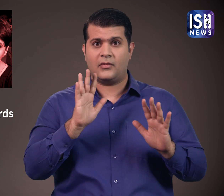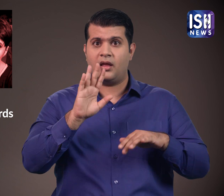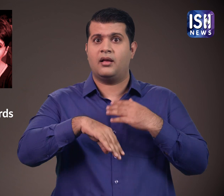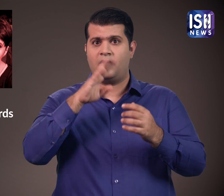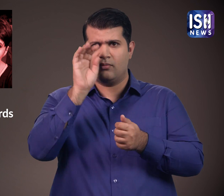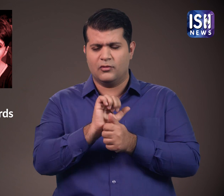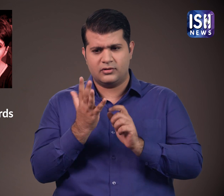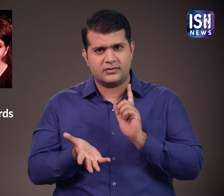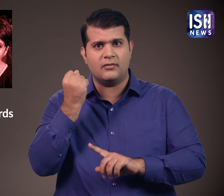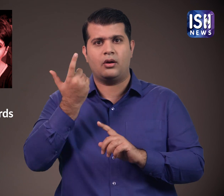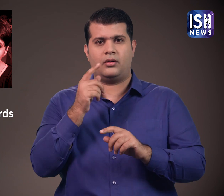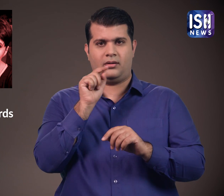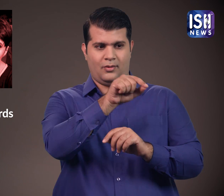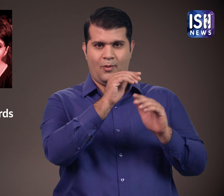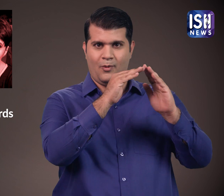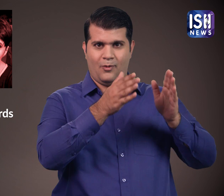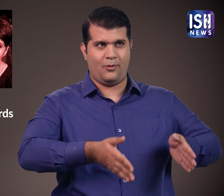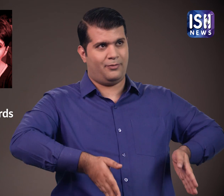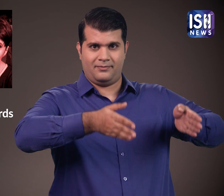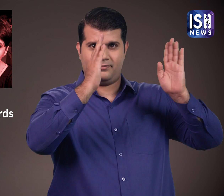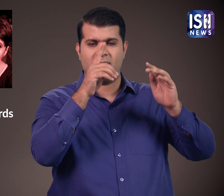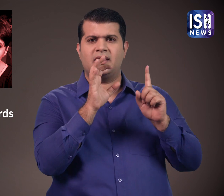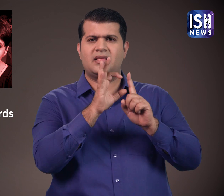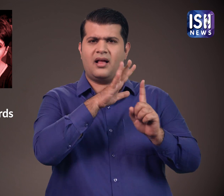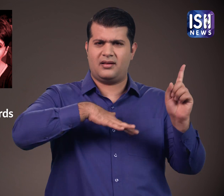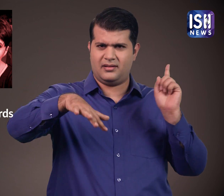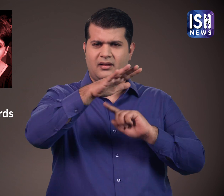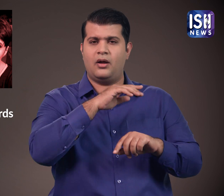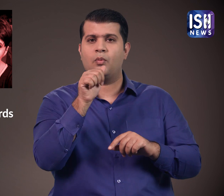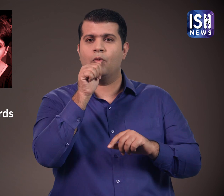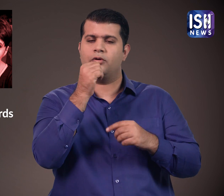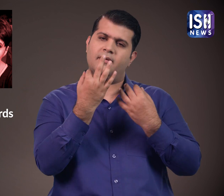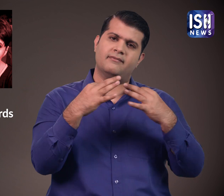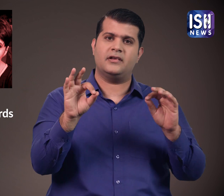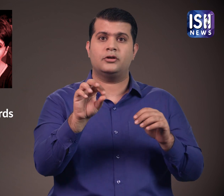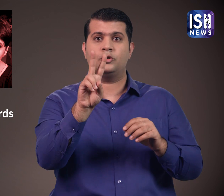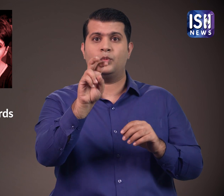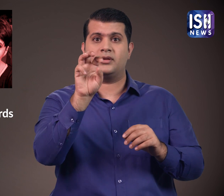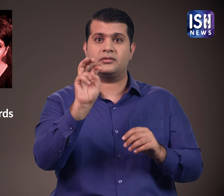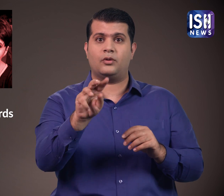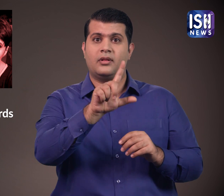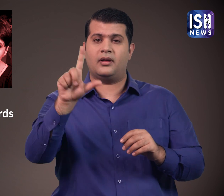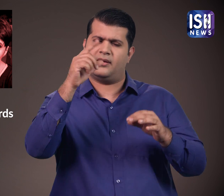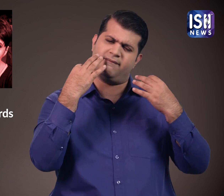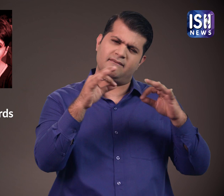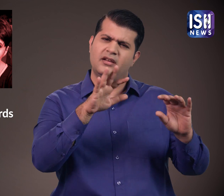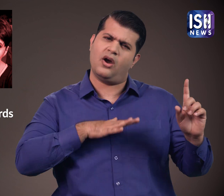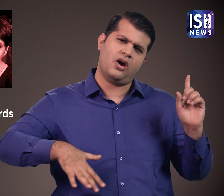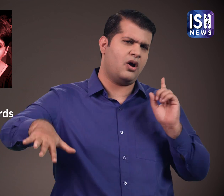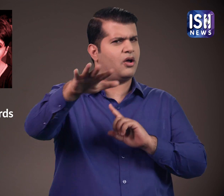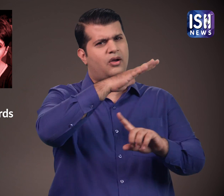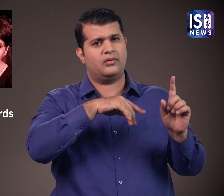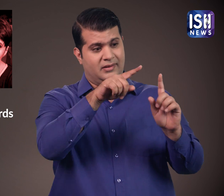Every household in Delhi receives 20,000 litres of free water.